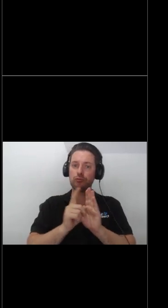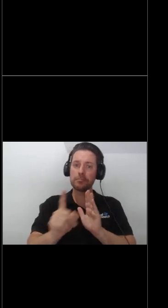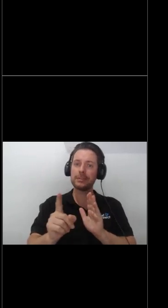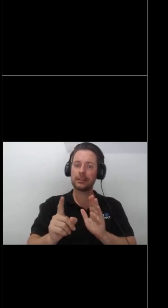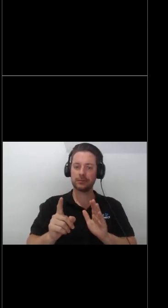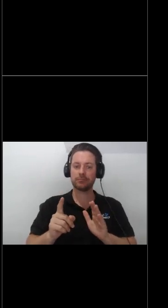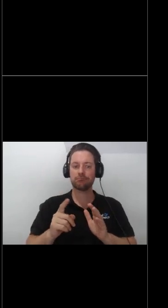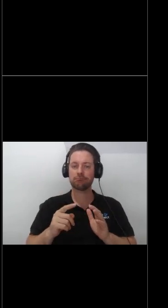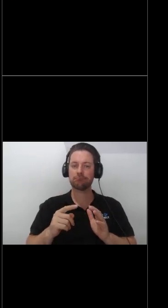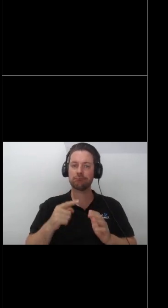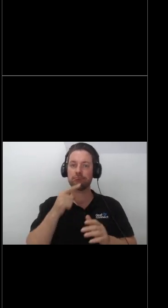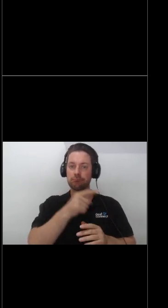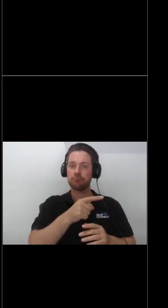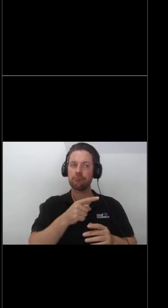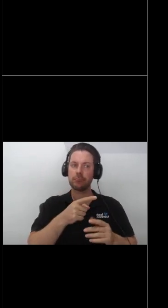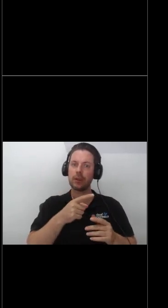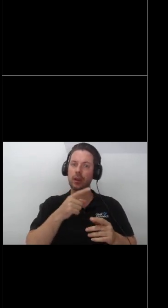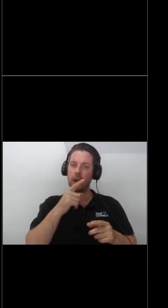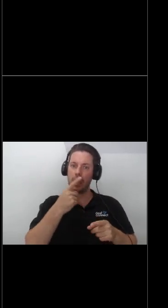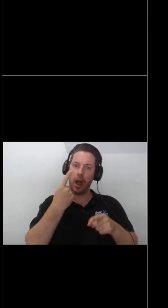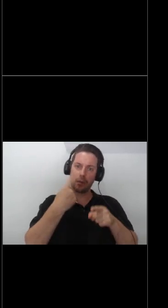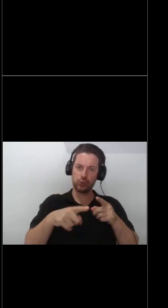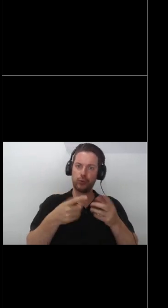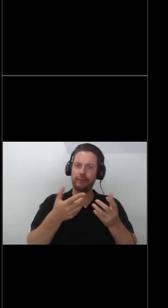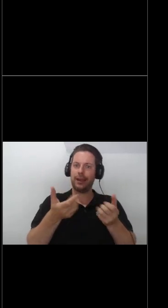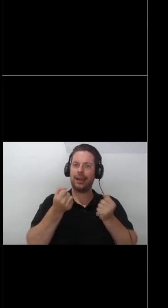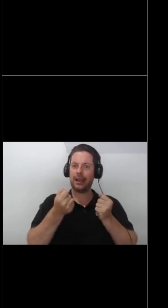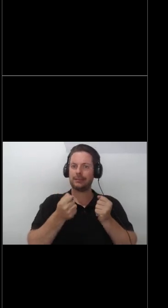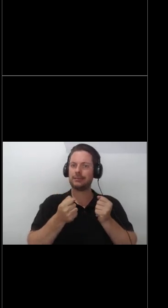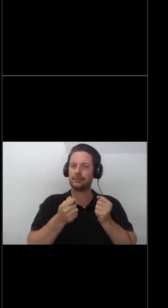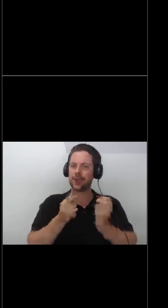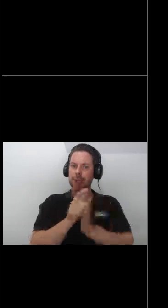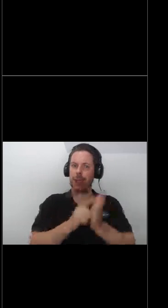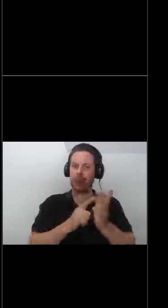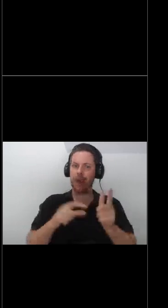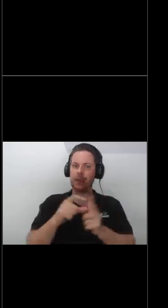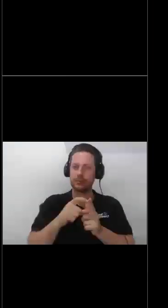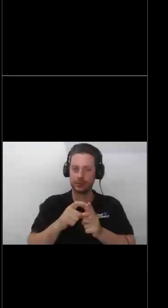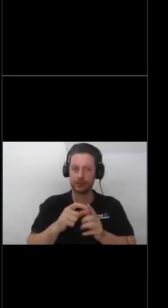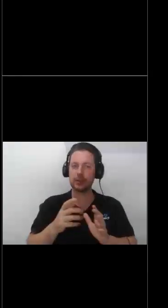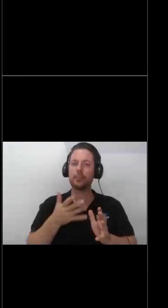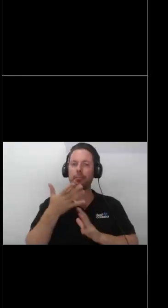the means test, so the limited means, then the mental health unit will make a referral